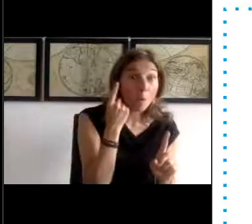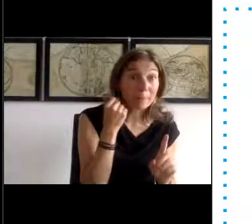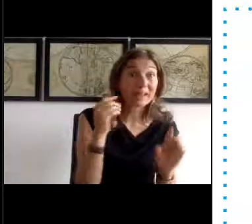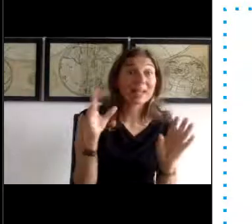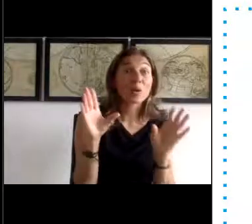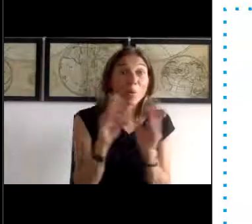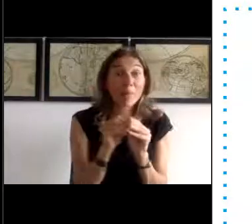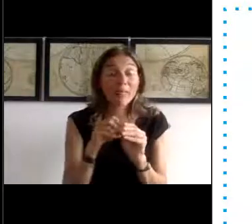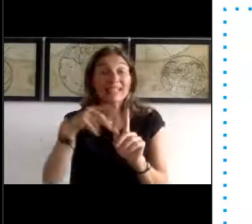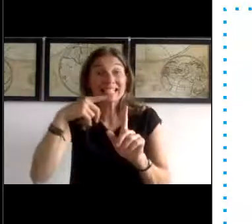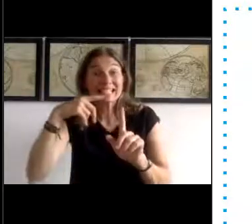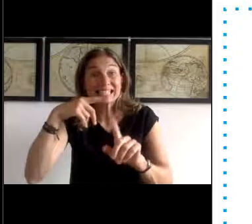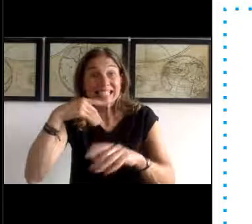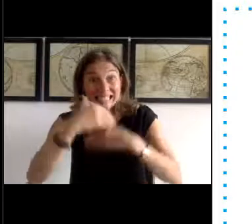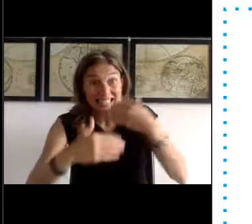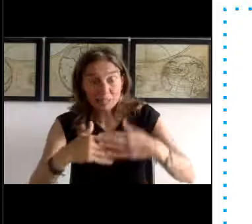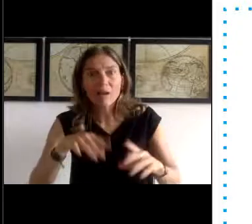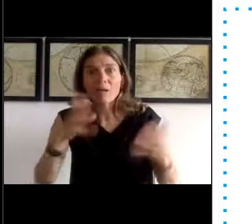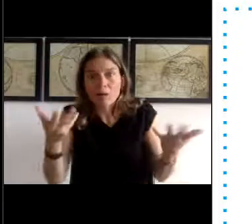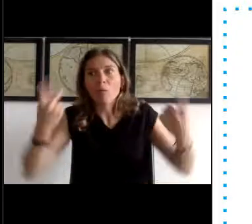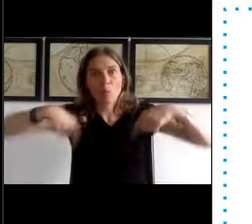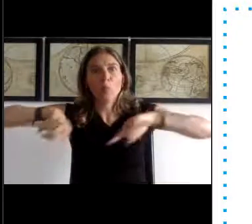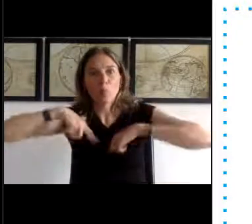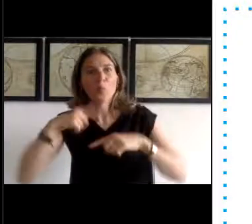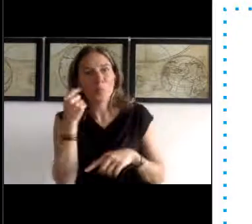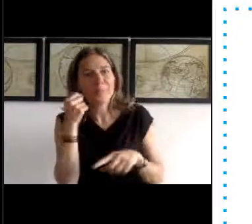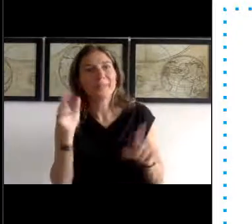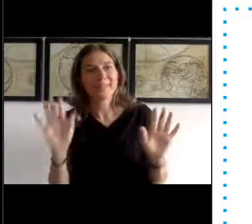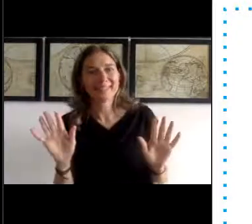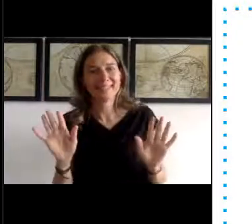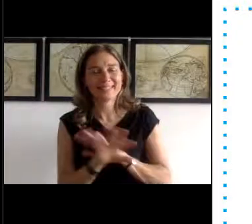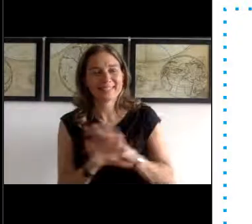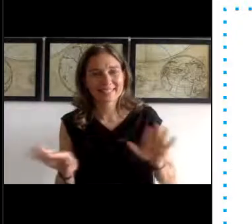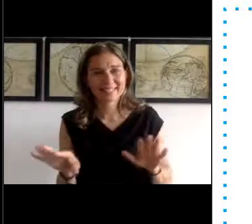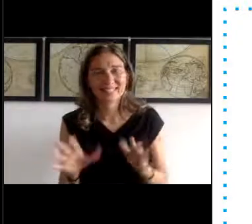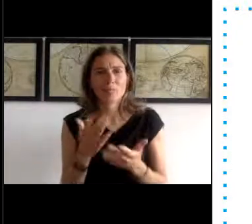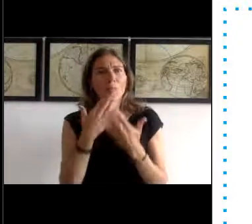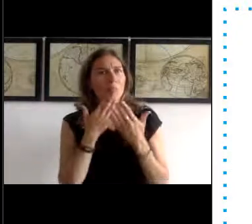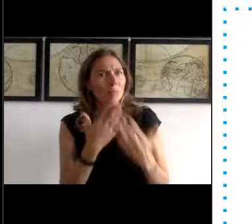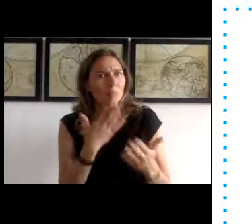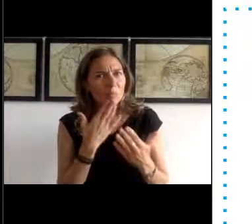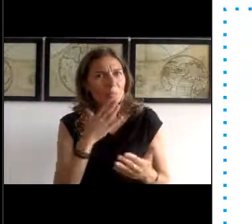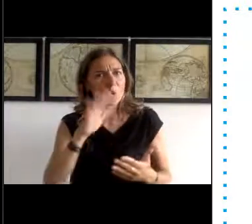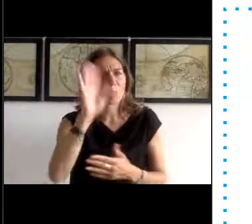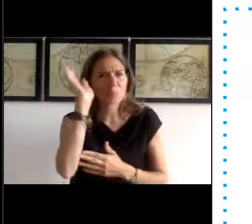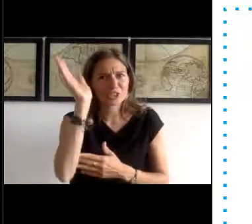we have a consistent approach across sectors and trying to harmonise the terminology we use